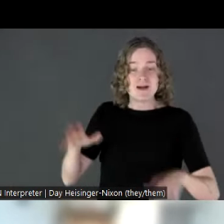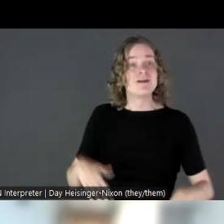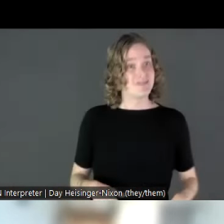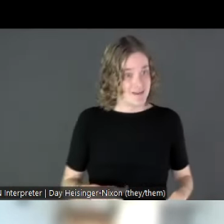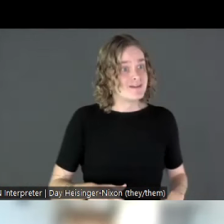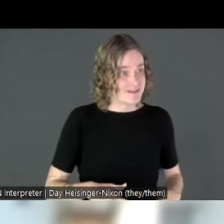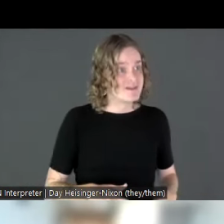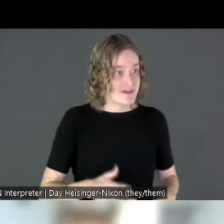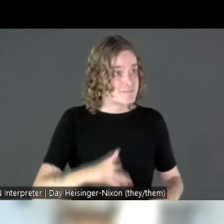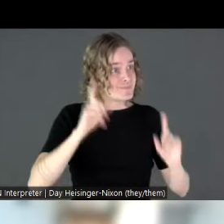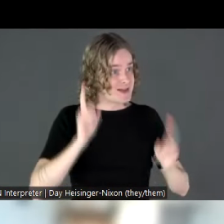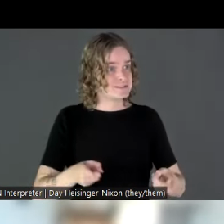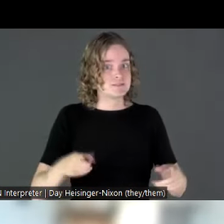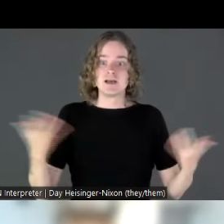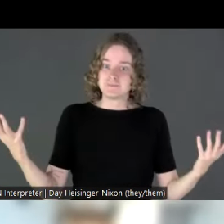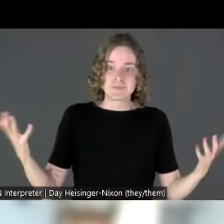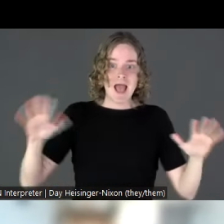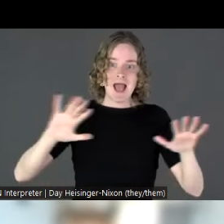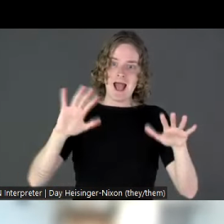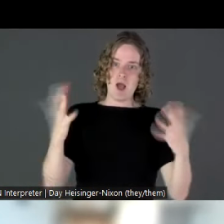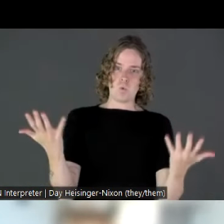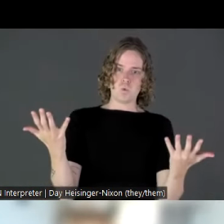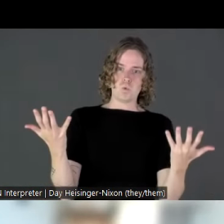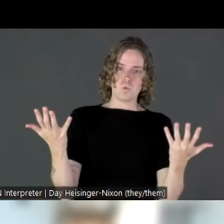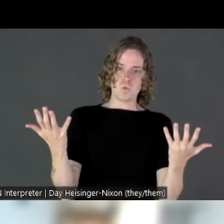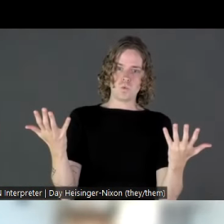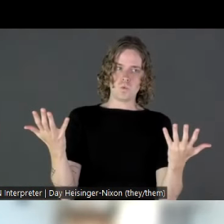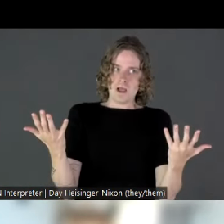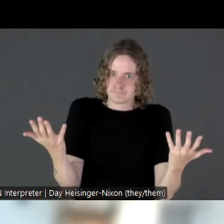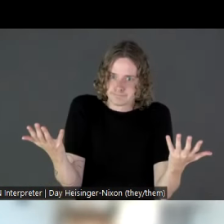We also have a tip sheet on disability inclusive in accountability to effected